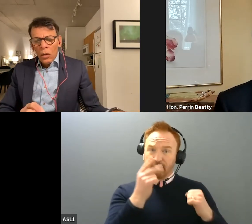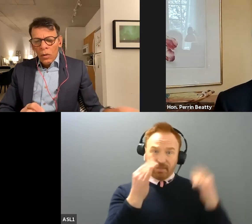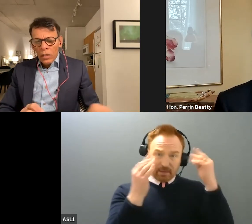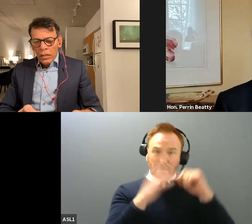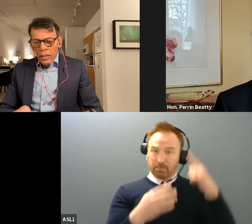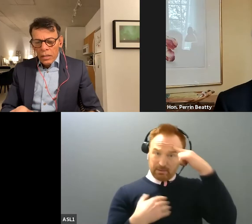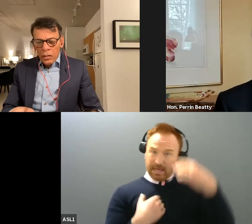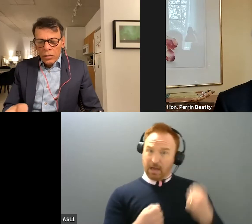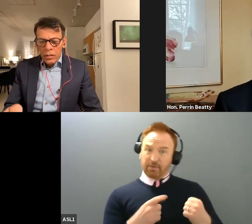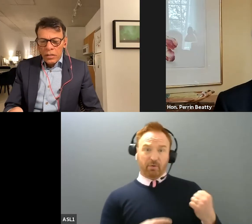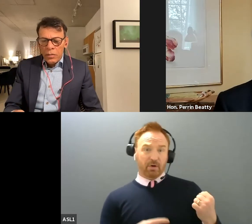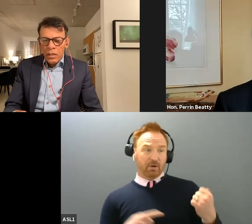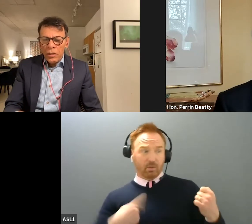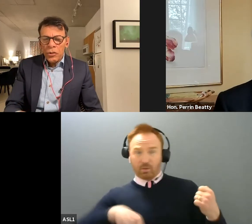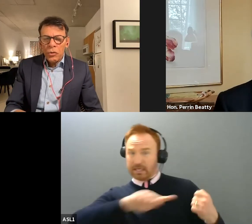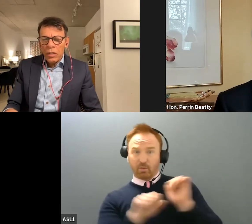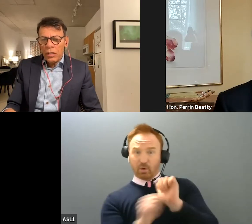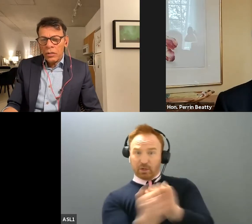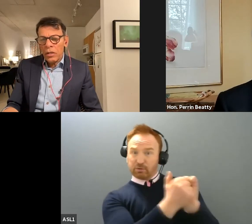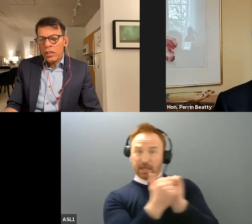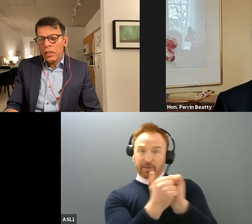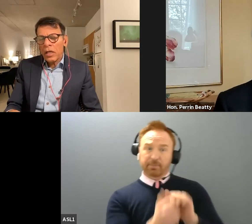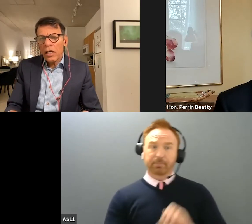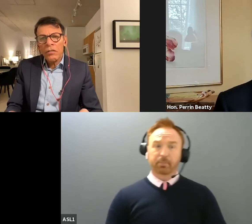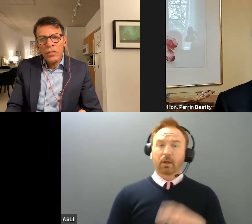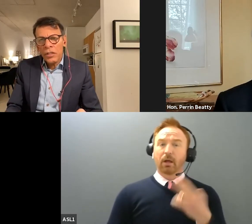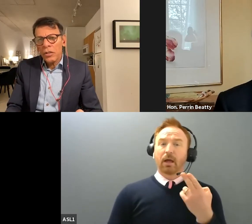Well, I think this has been an issue and it certainly is getting lots of attention,